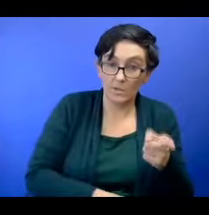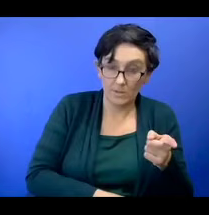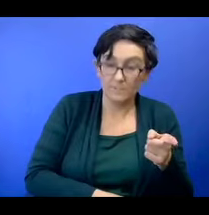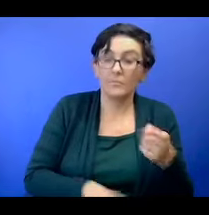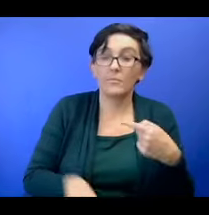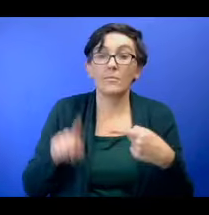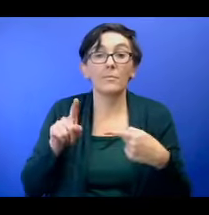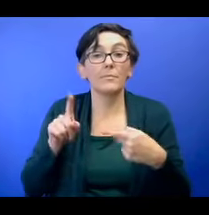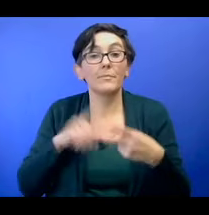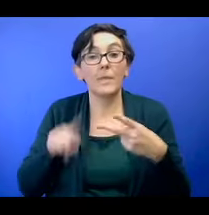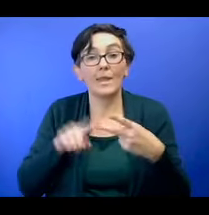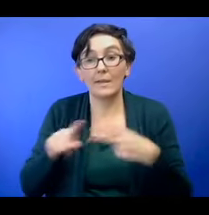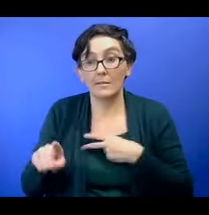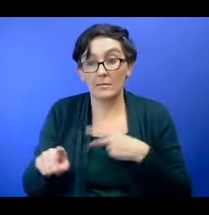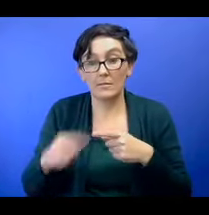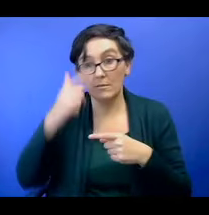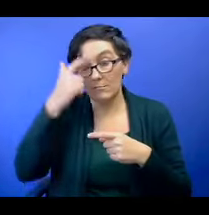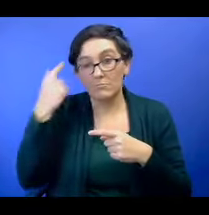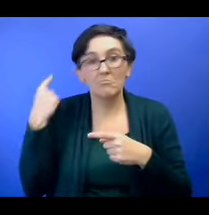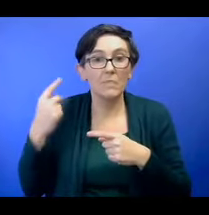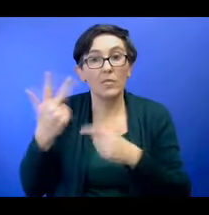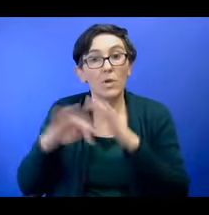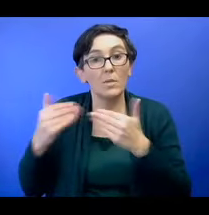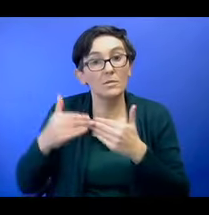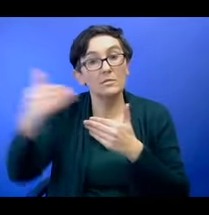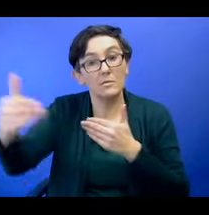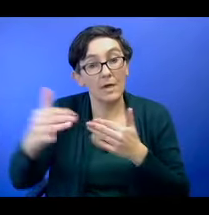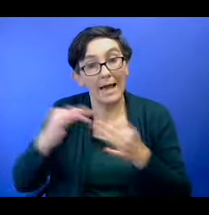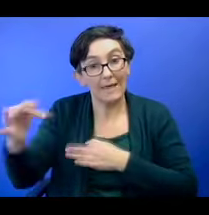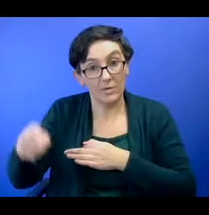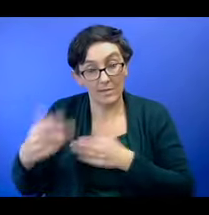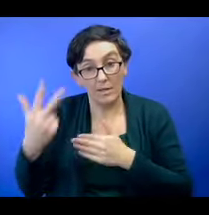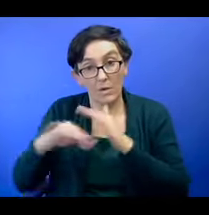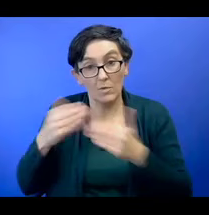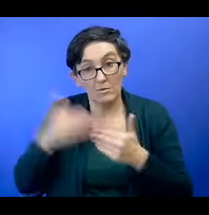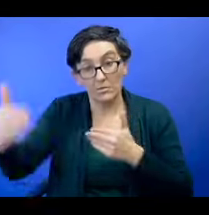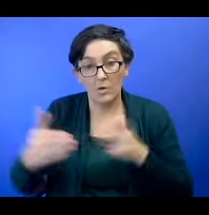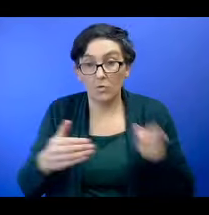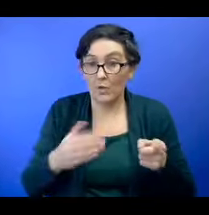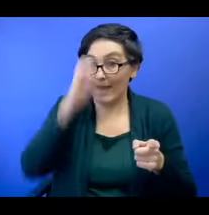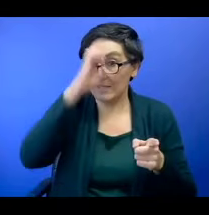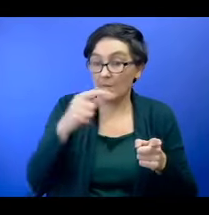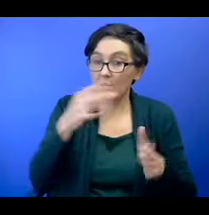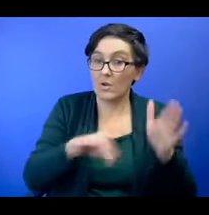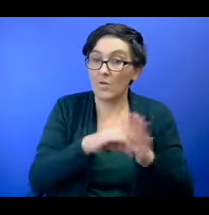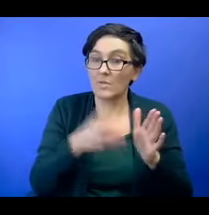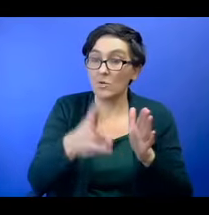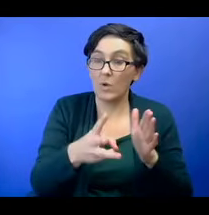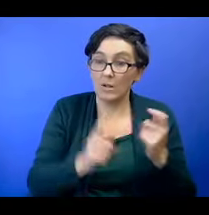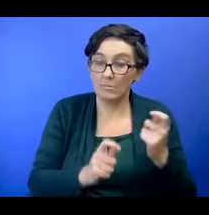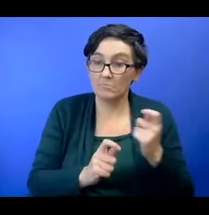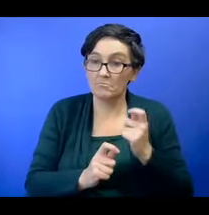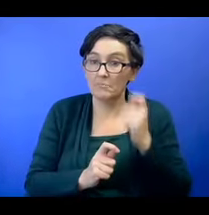Then about the following three months after, we expect the State would probably make their submission of their report